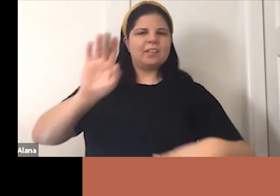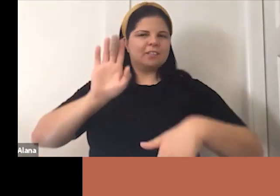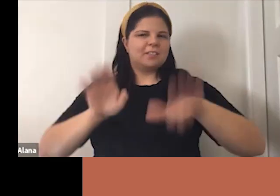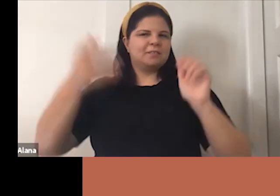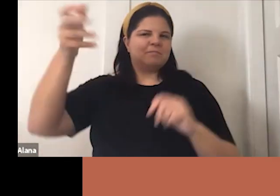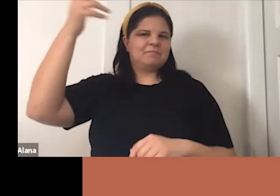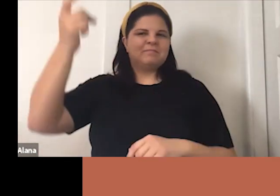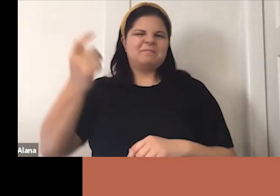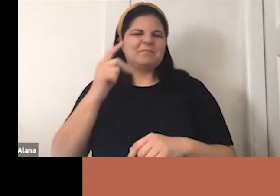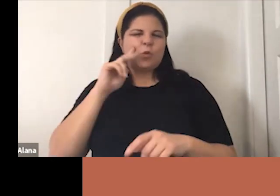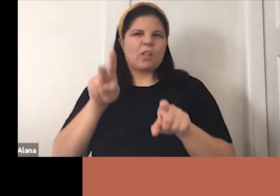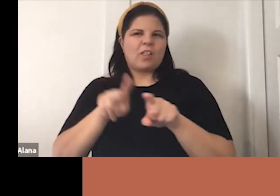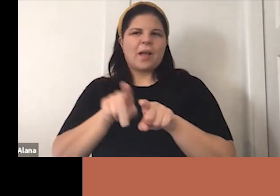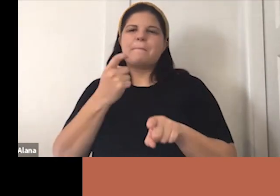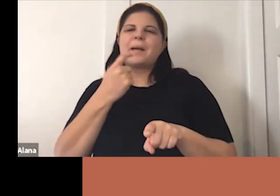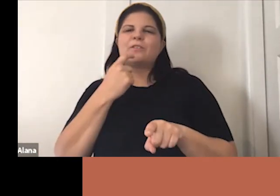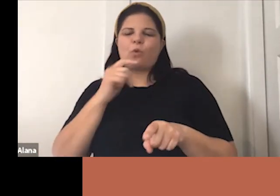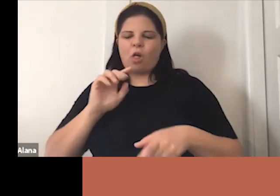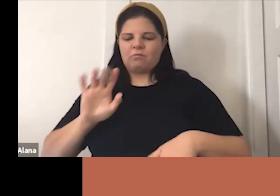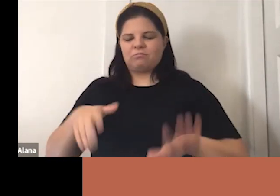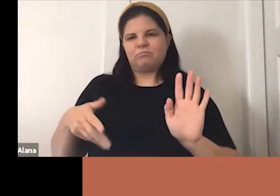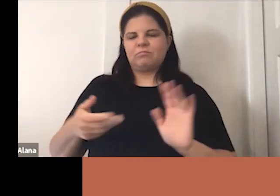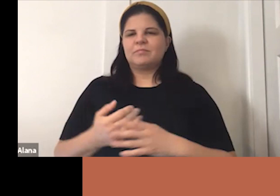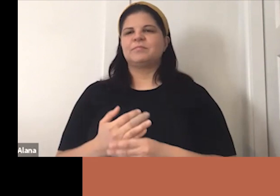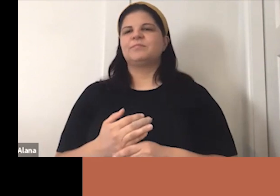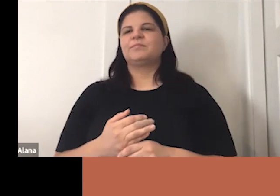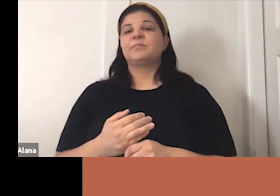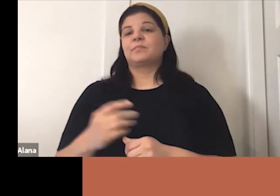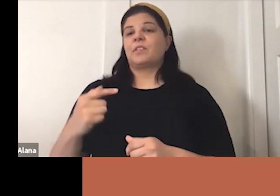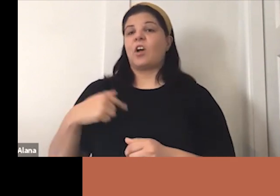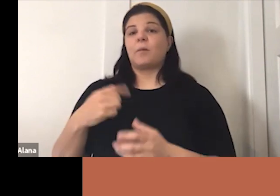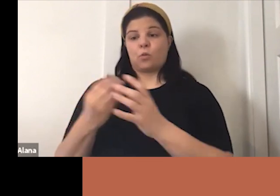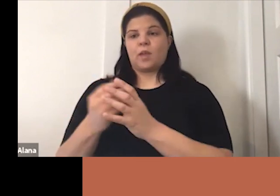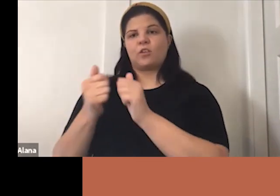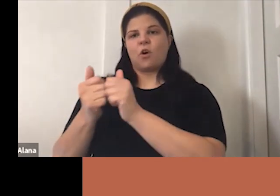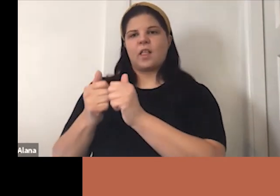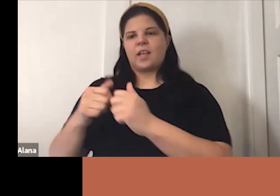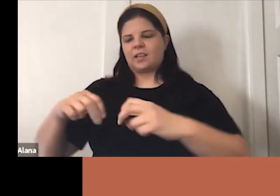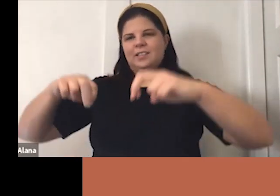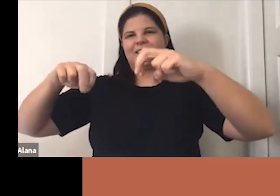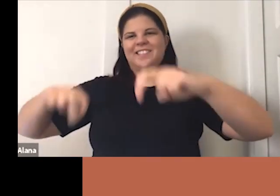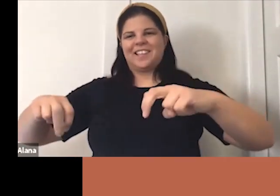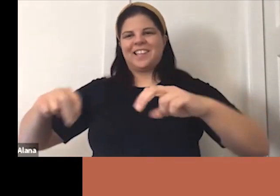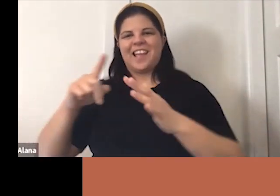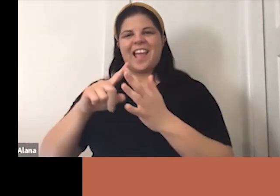I'm talking with a colleague who is sitting on an esky listening.